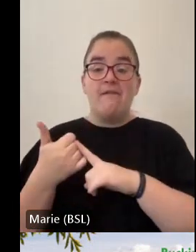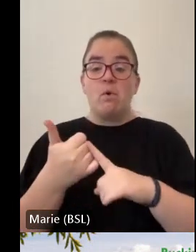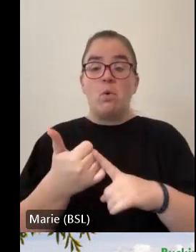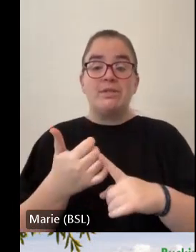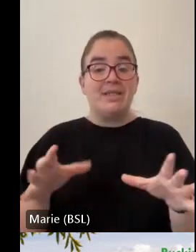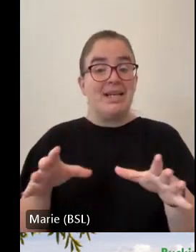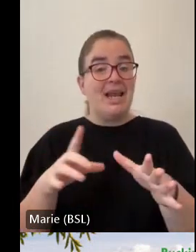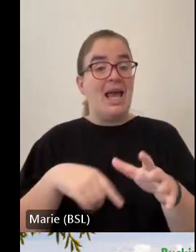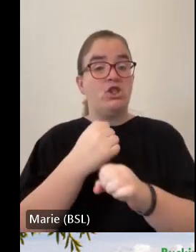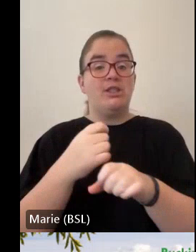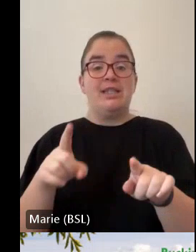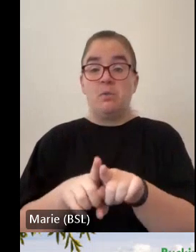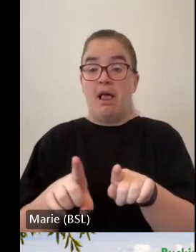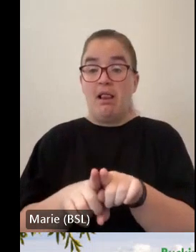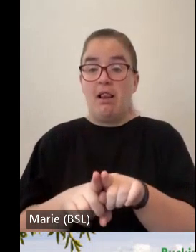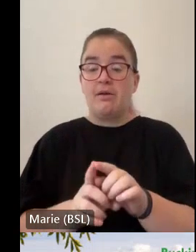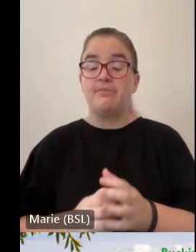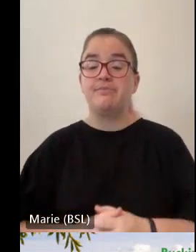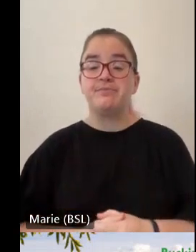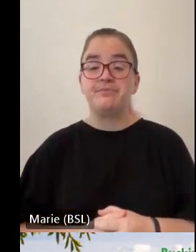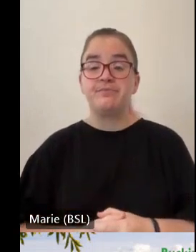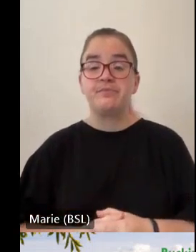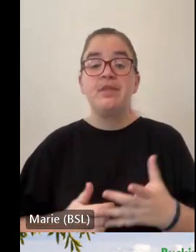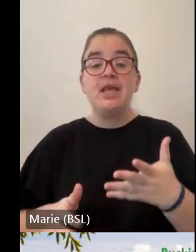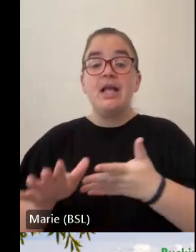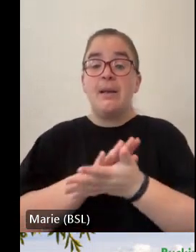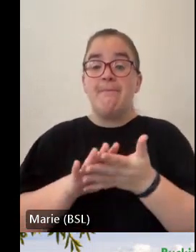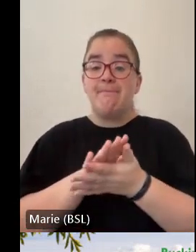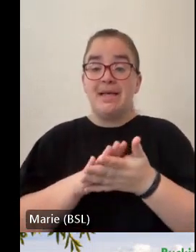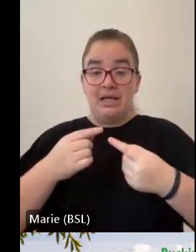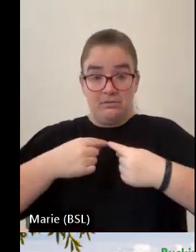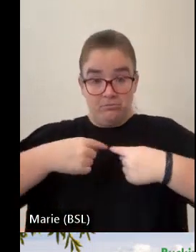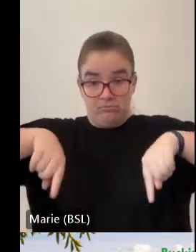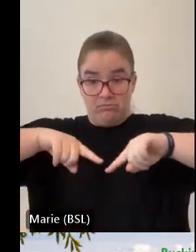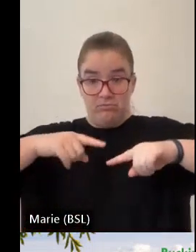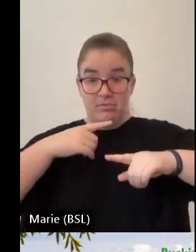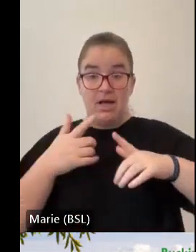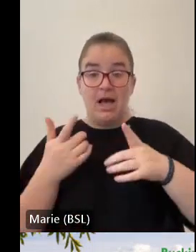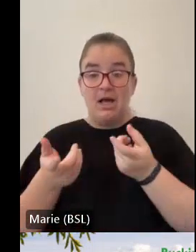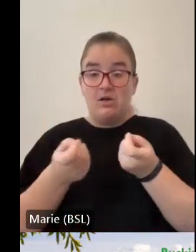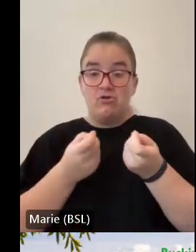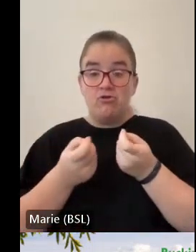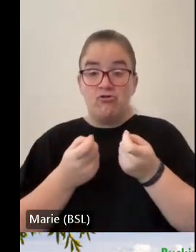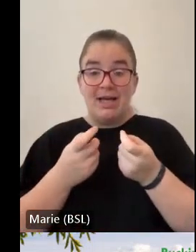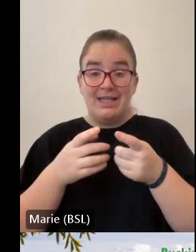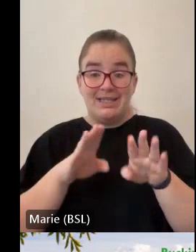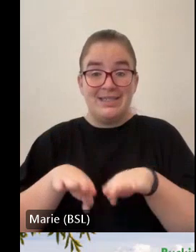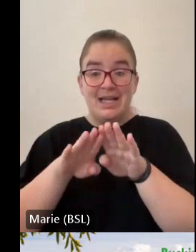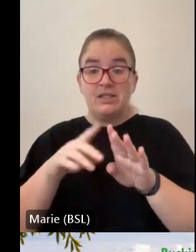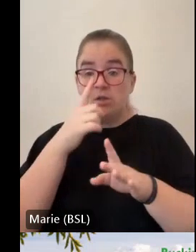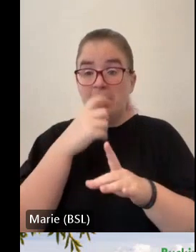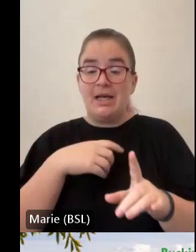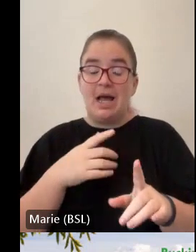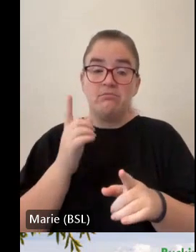This and it, it enables us to look at prosecuting and closing down criminal activity.